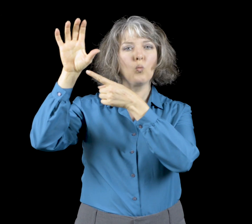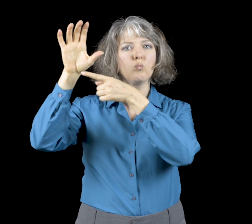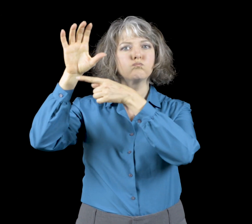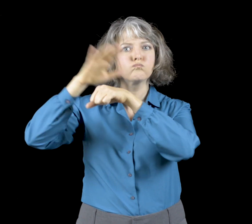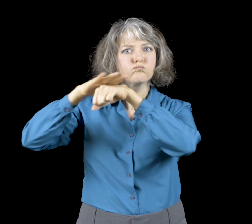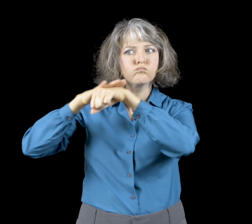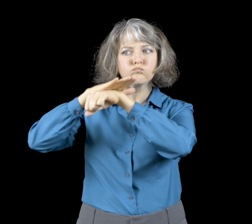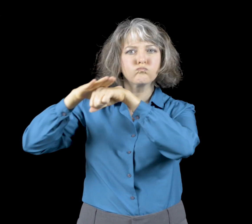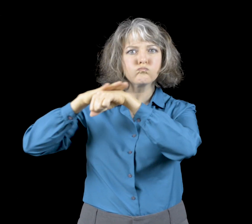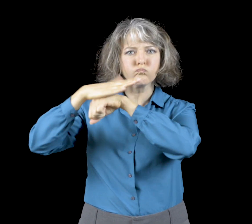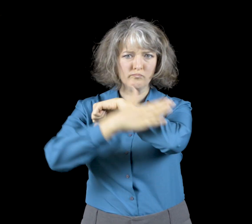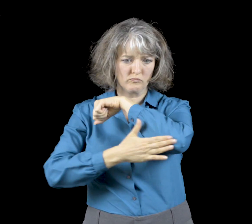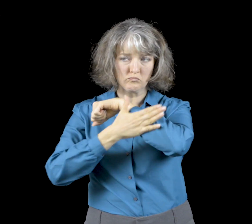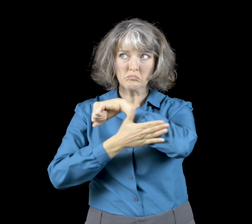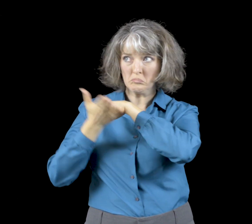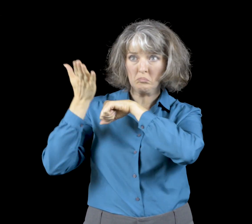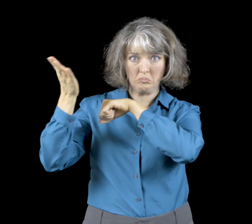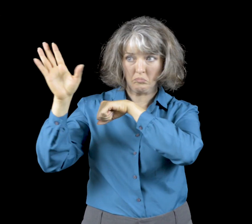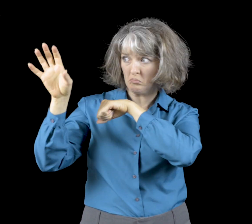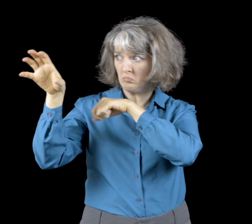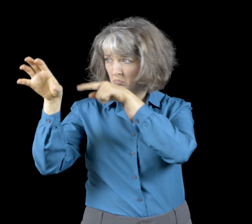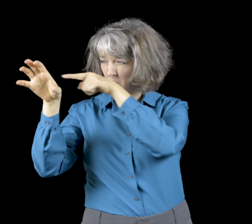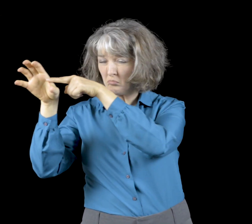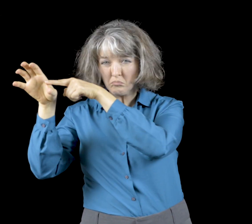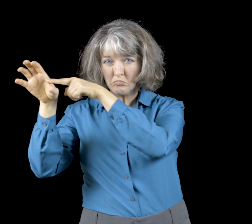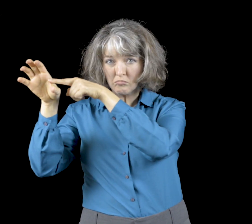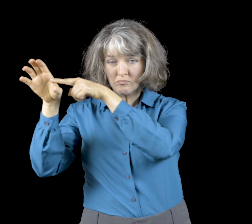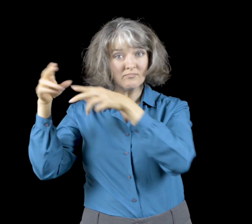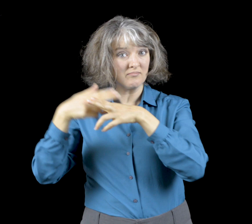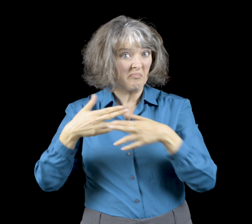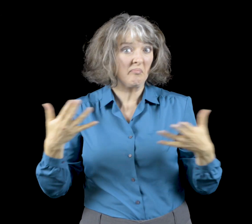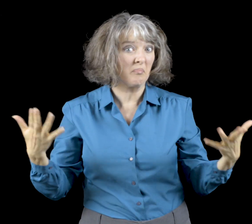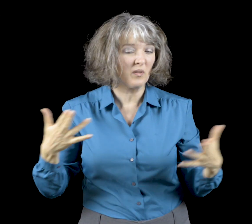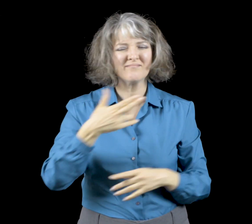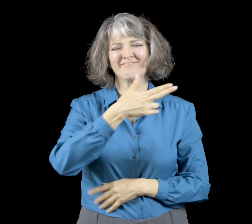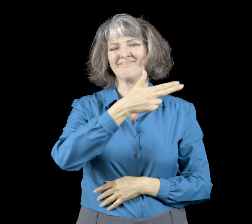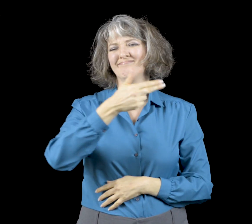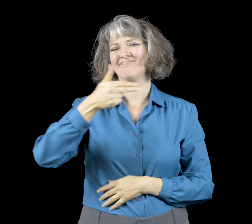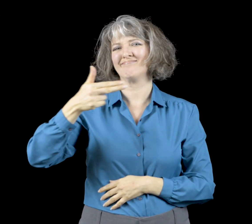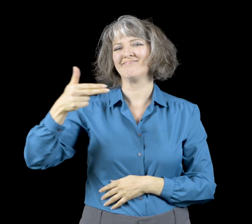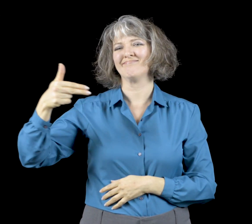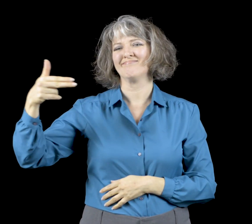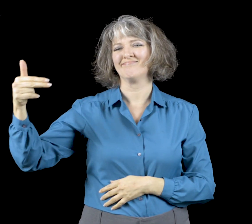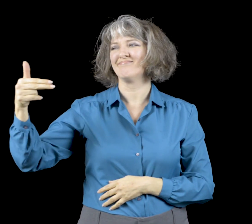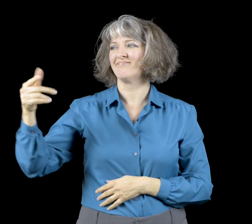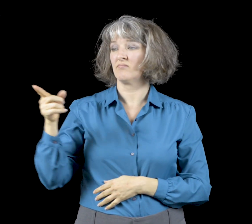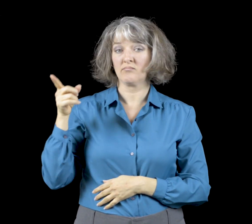An island that is a nation. [in the marked location] Its name is Indonesia.